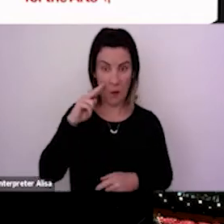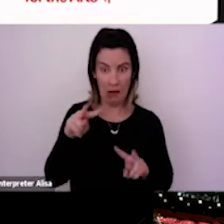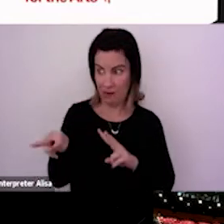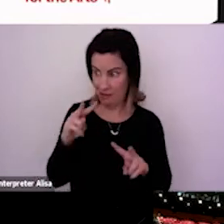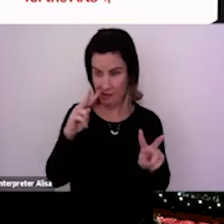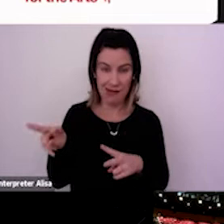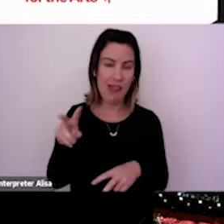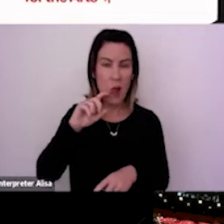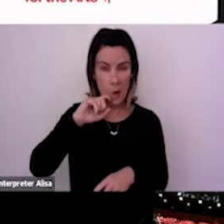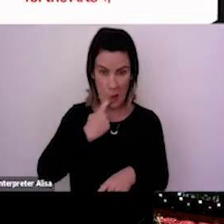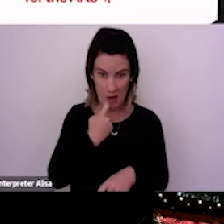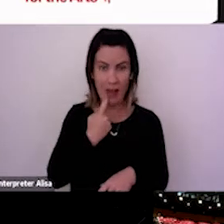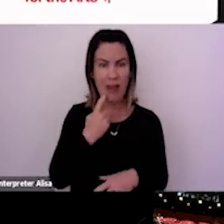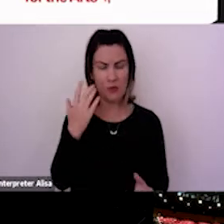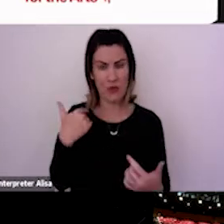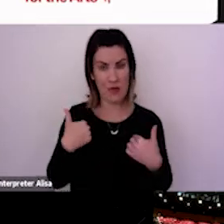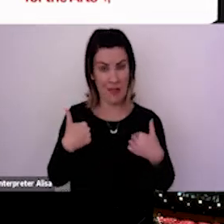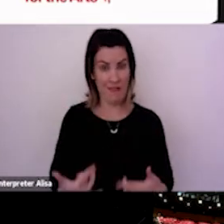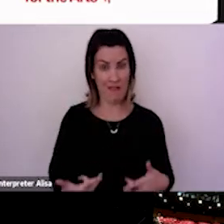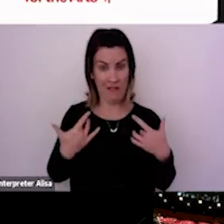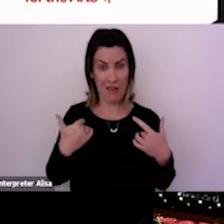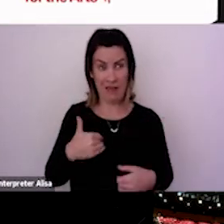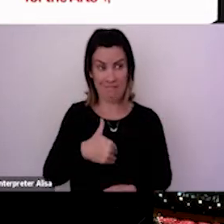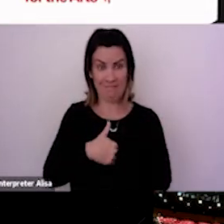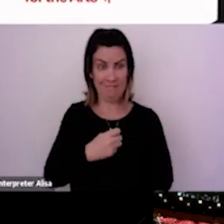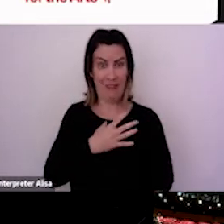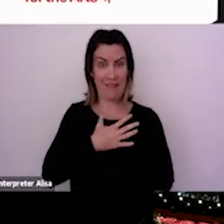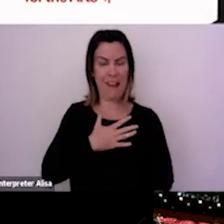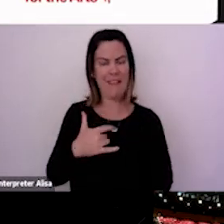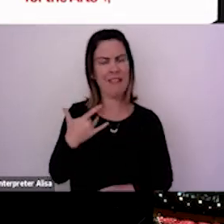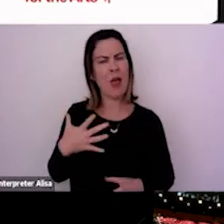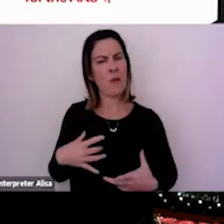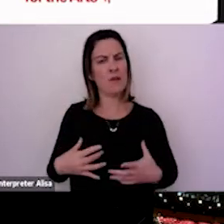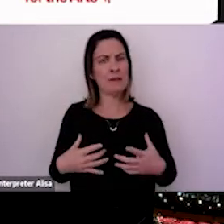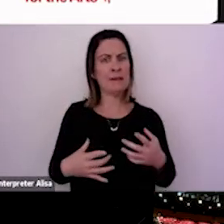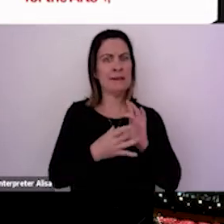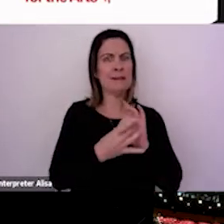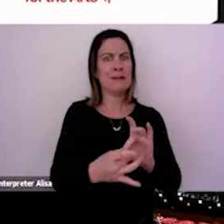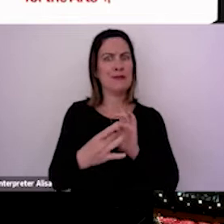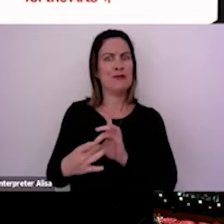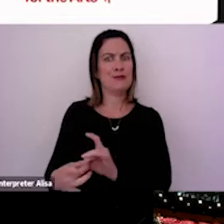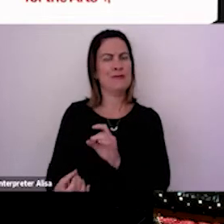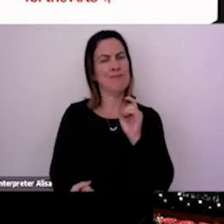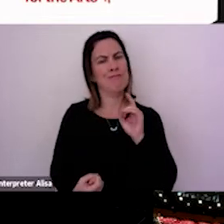I feel like I want to have some connection this morning and it just makes for such a better session.